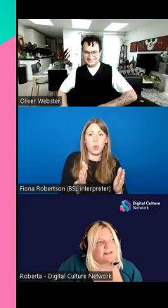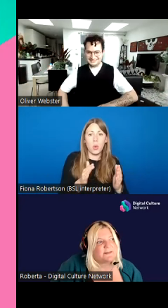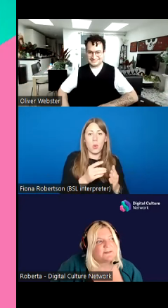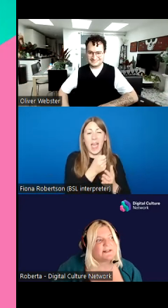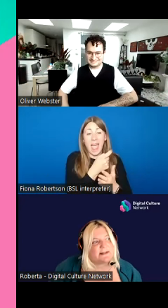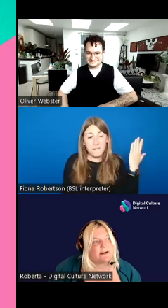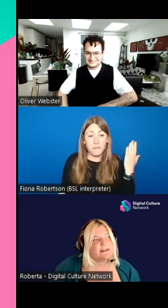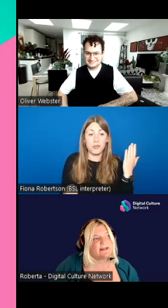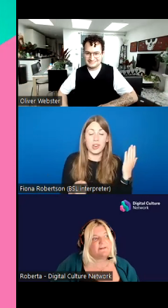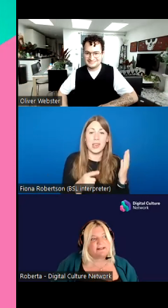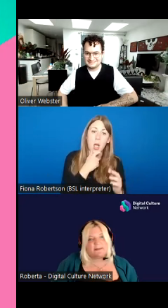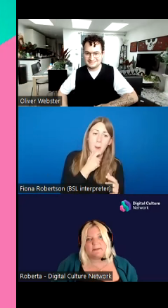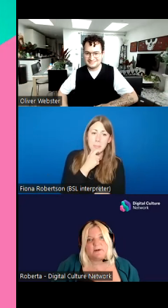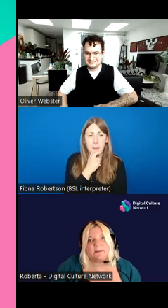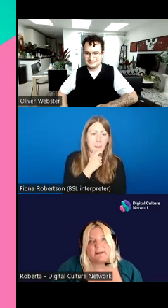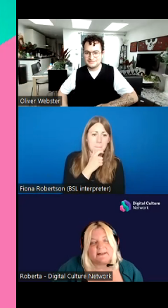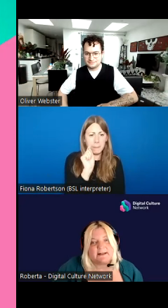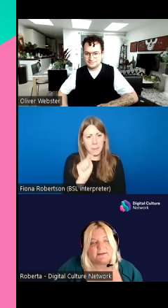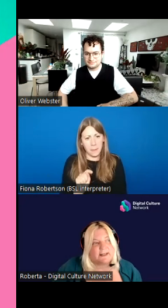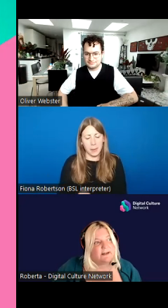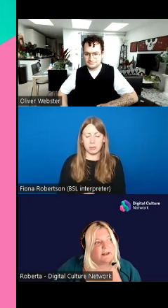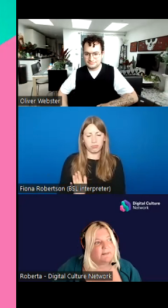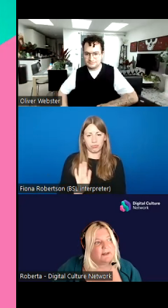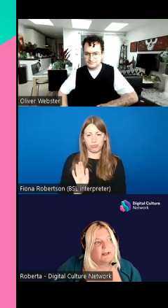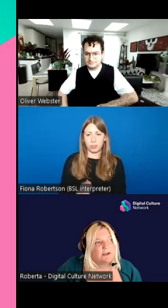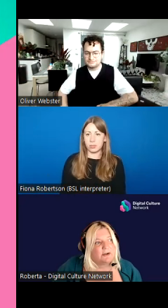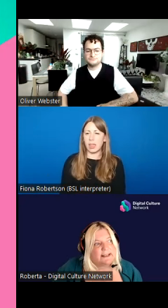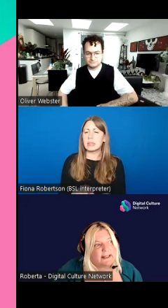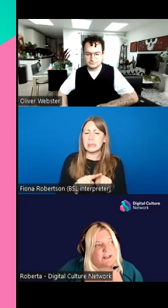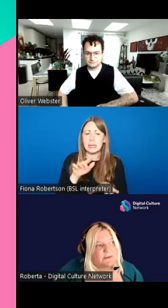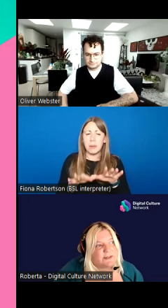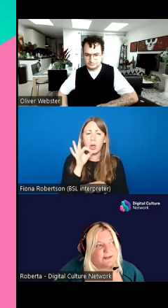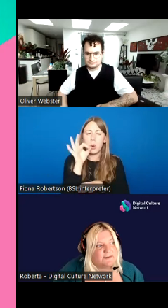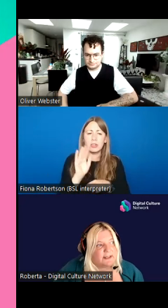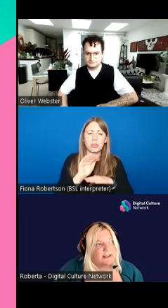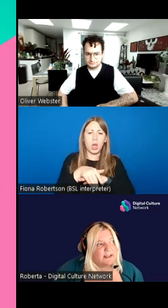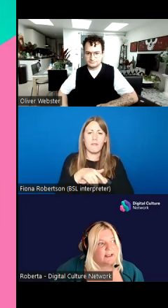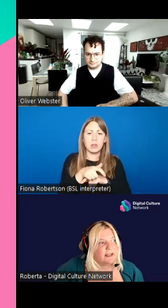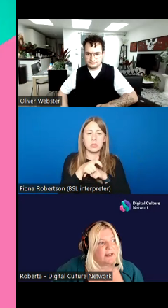Someone is asking a very similar one about stuttering, non-intentional stuttering.